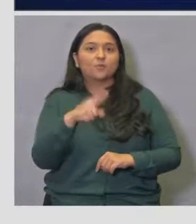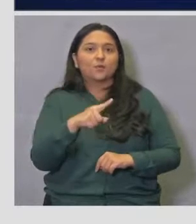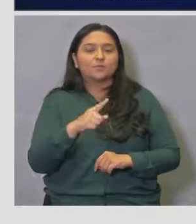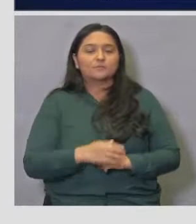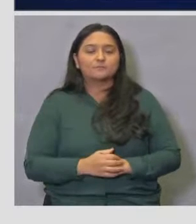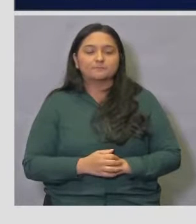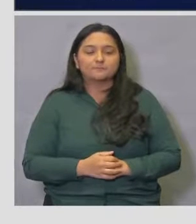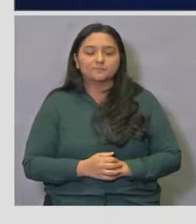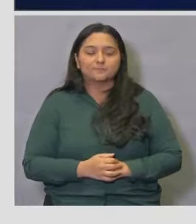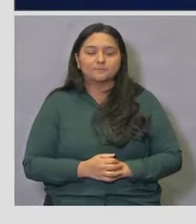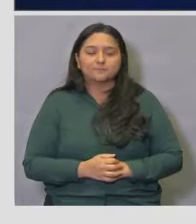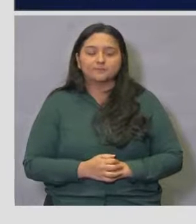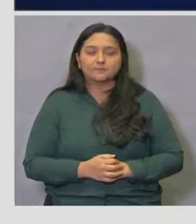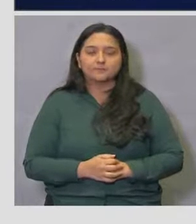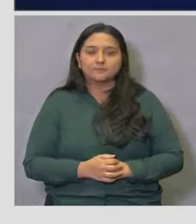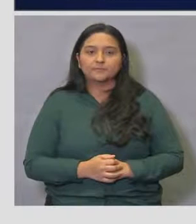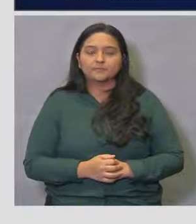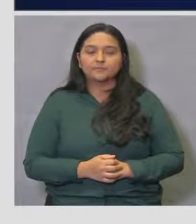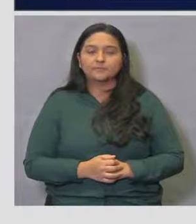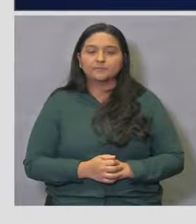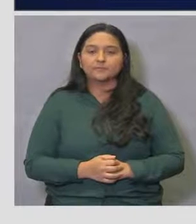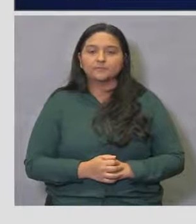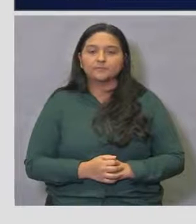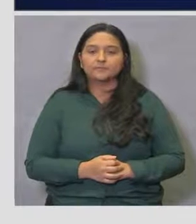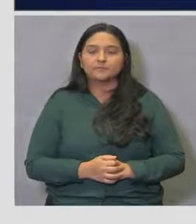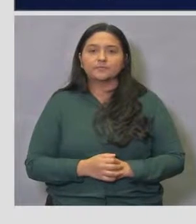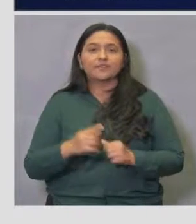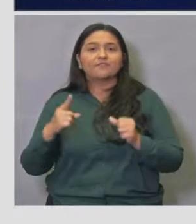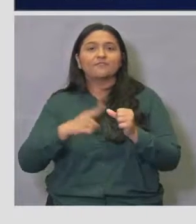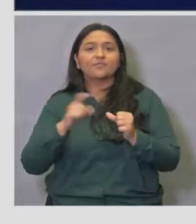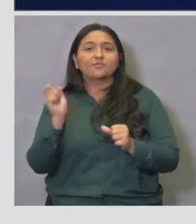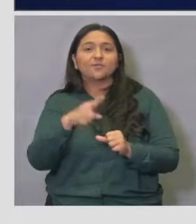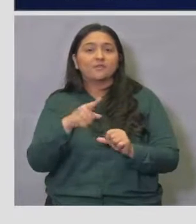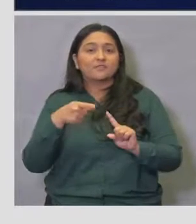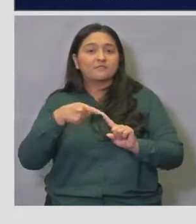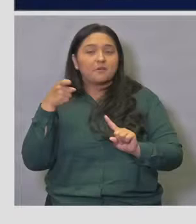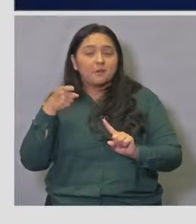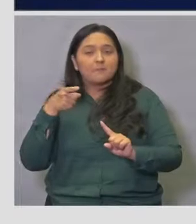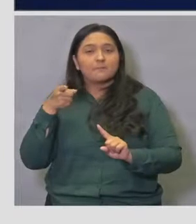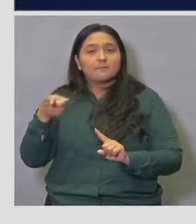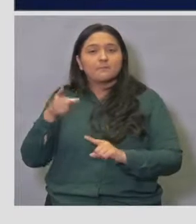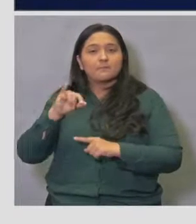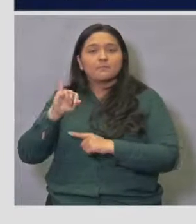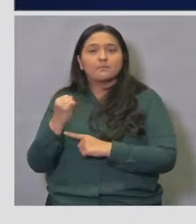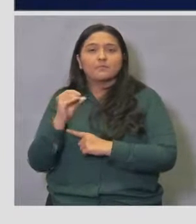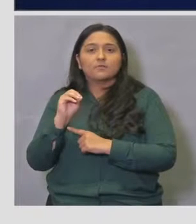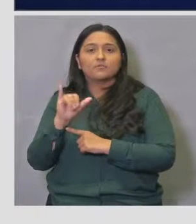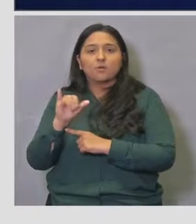ONMOMOME, , PLEASE, FOR THE